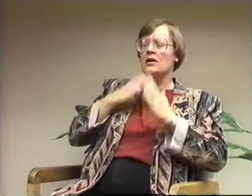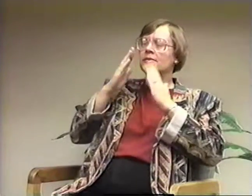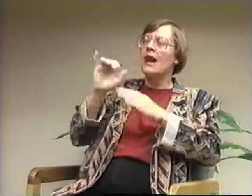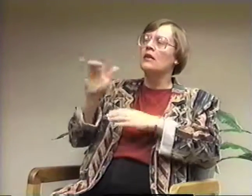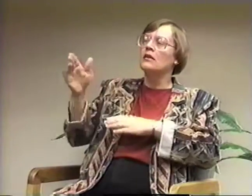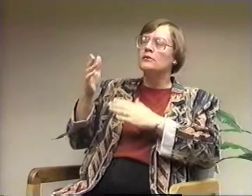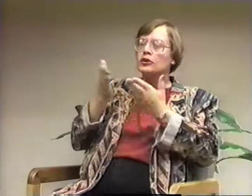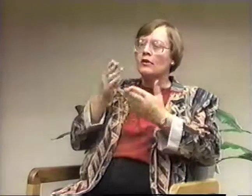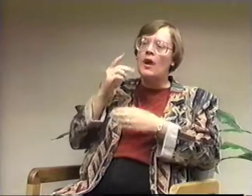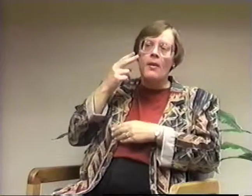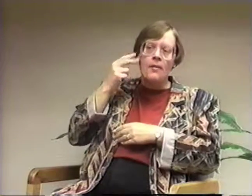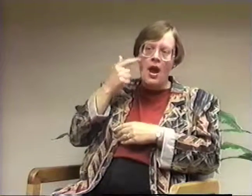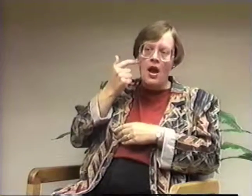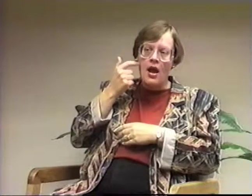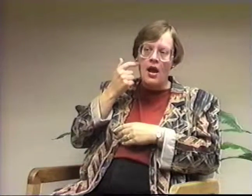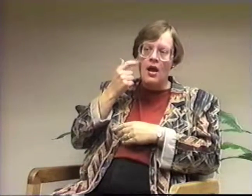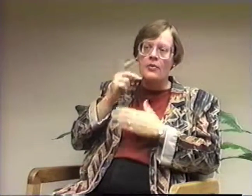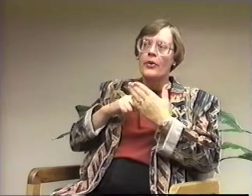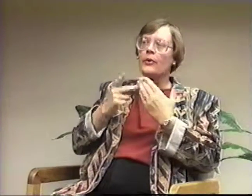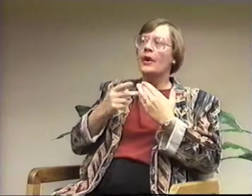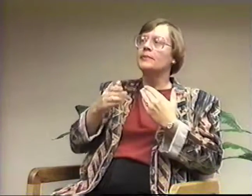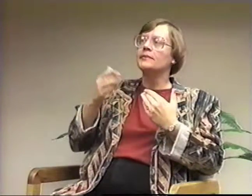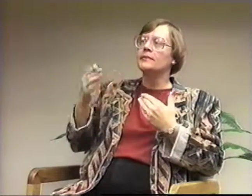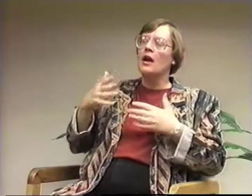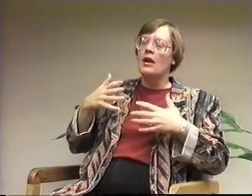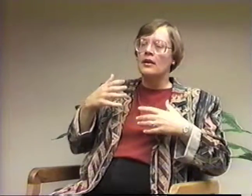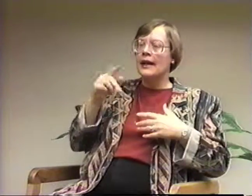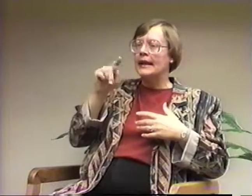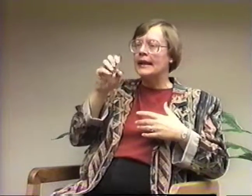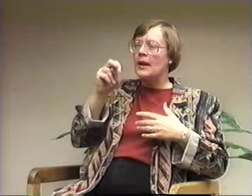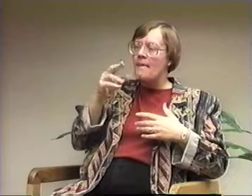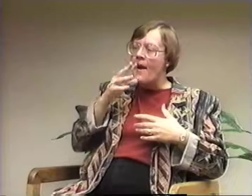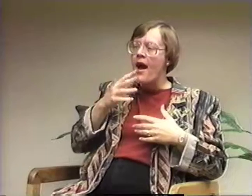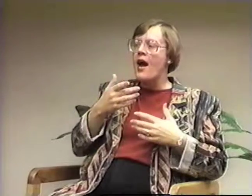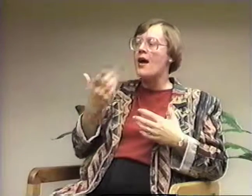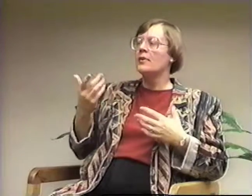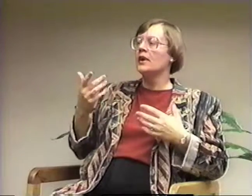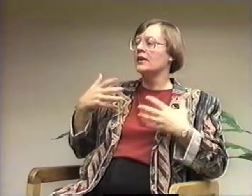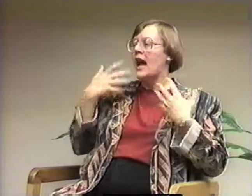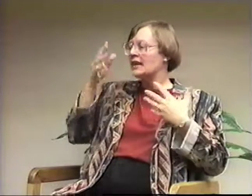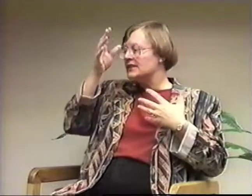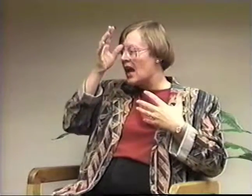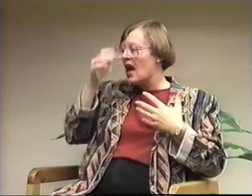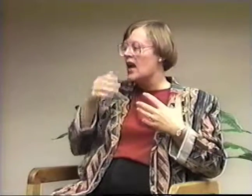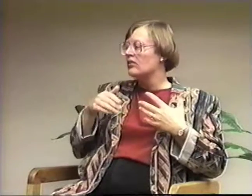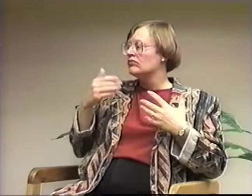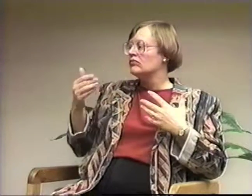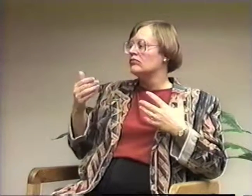The MELD program, not mine, but the MELD program focuses on Hmong groups. They have a program for teen moms.